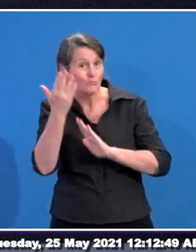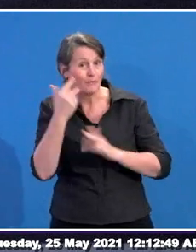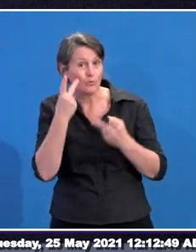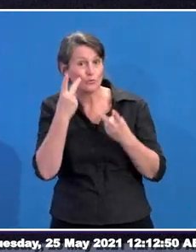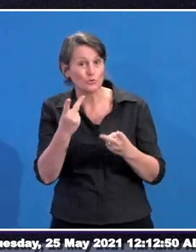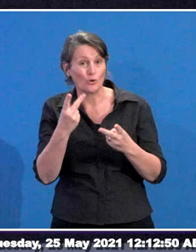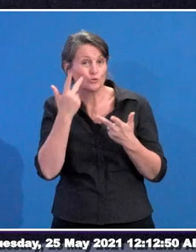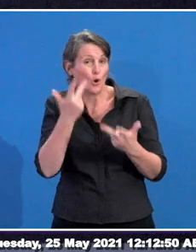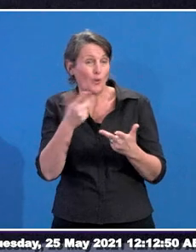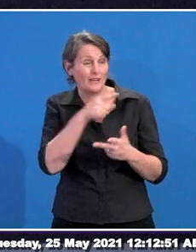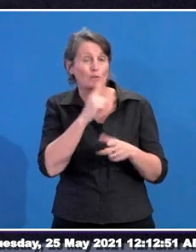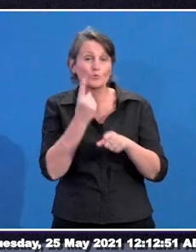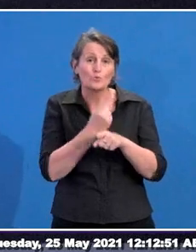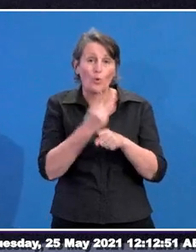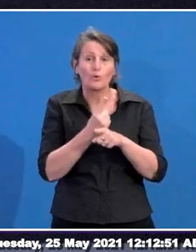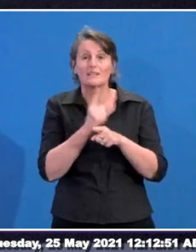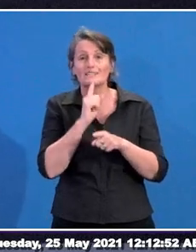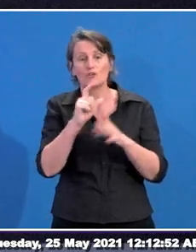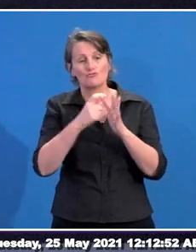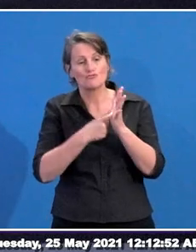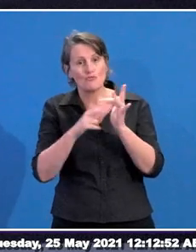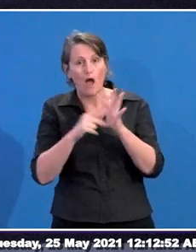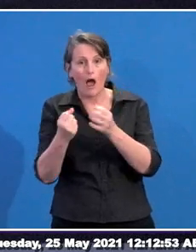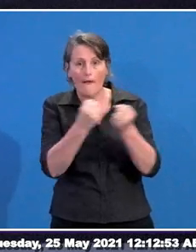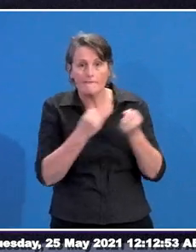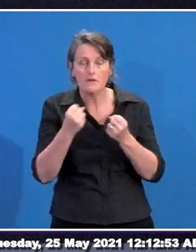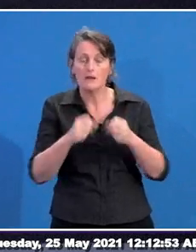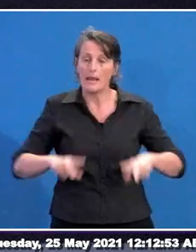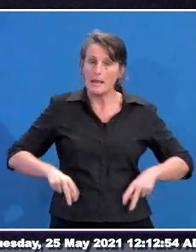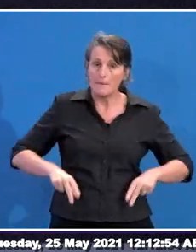several words, "Go for a drive," "Change nappy", "Chippy".